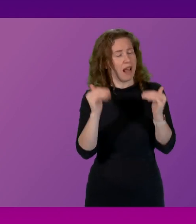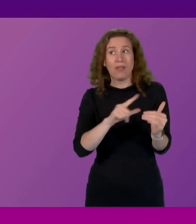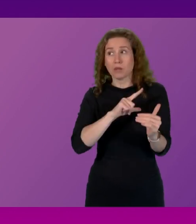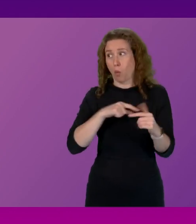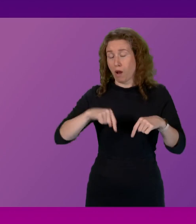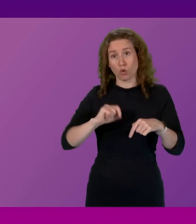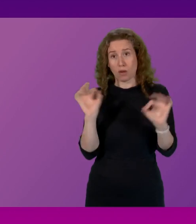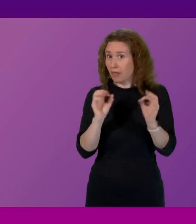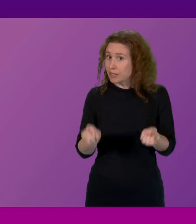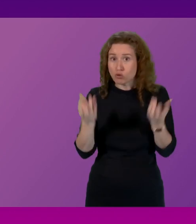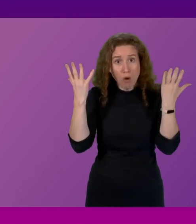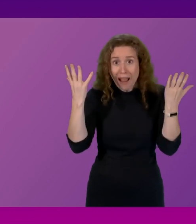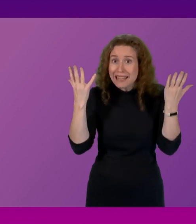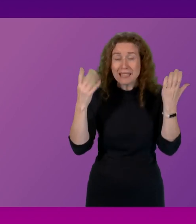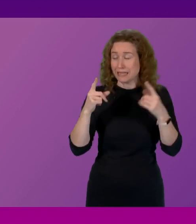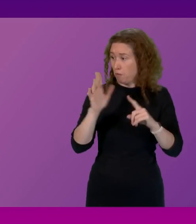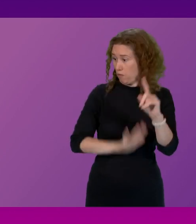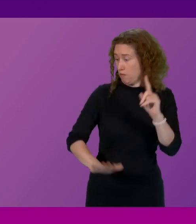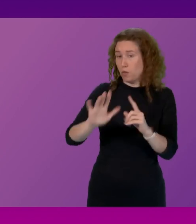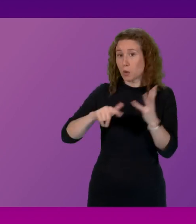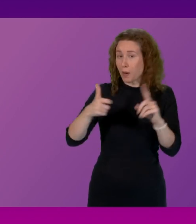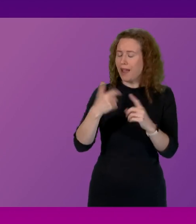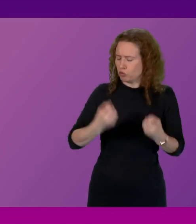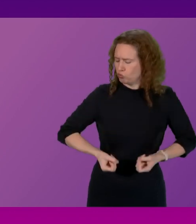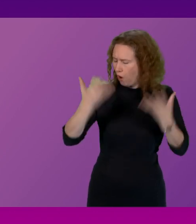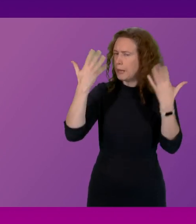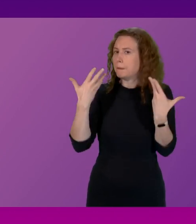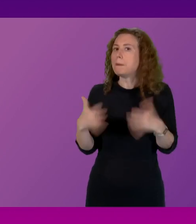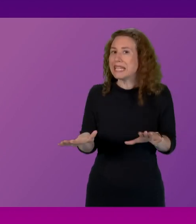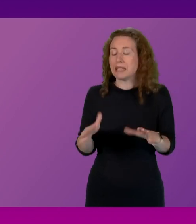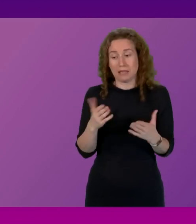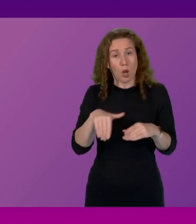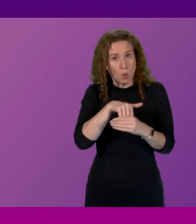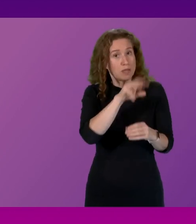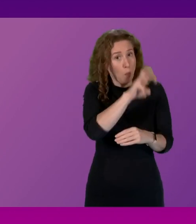Scotland, when there have been strikes in health services across the United Kingdom, including in Wales and in England.